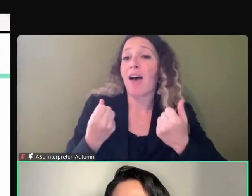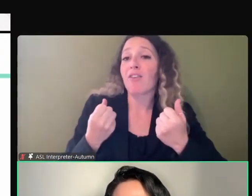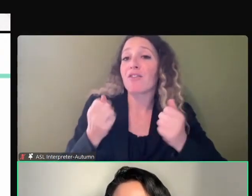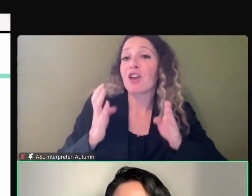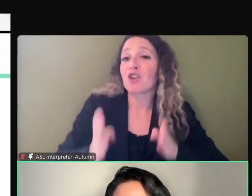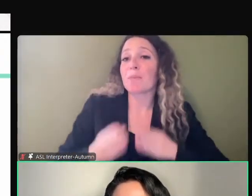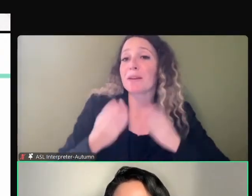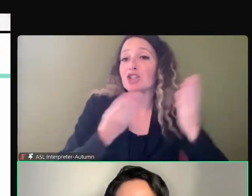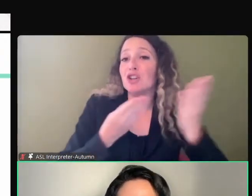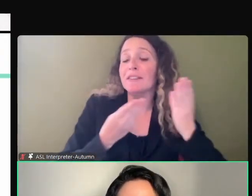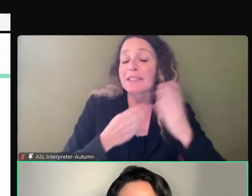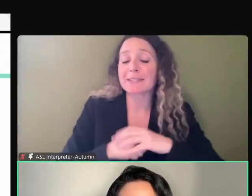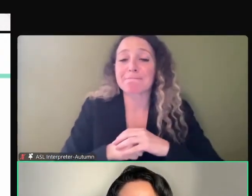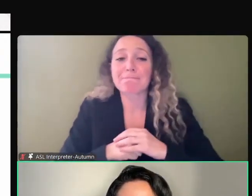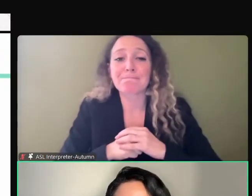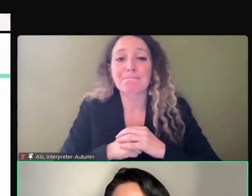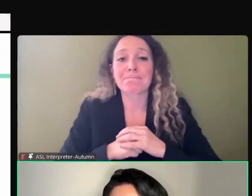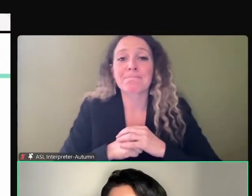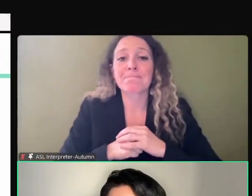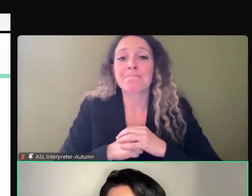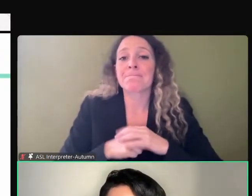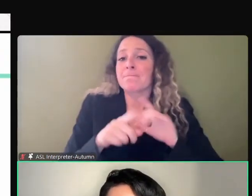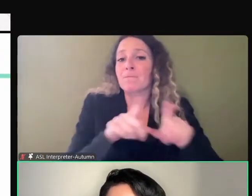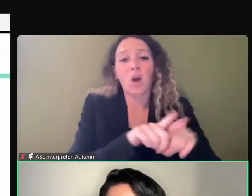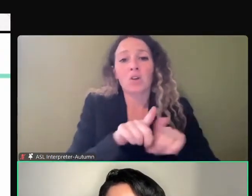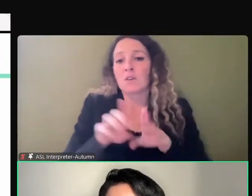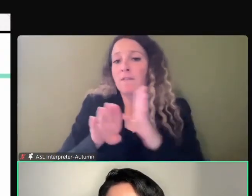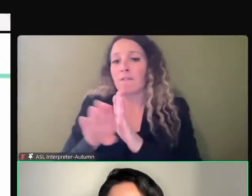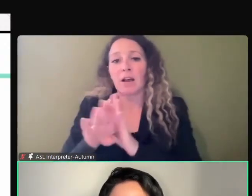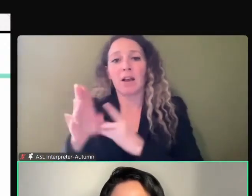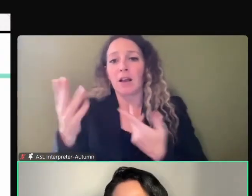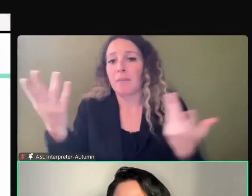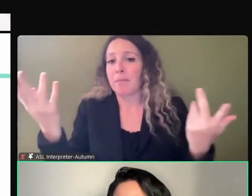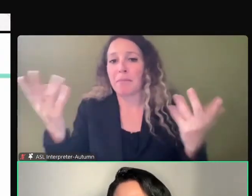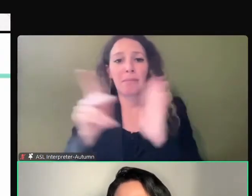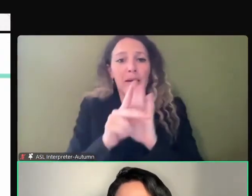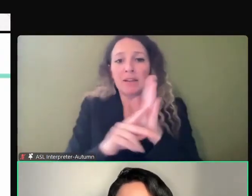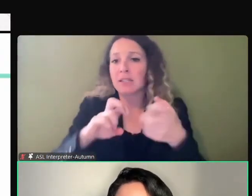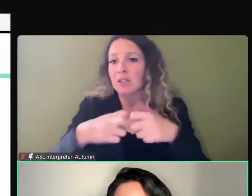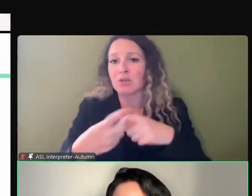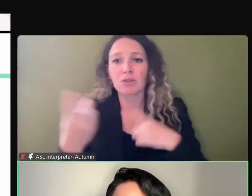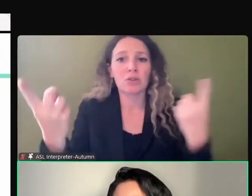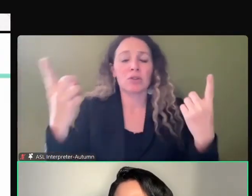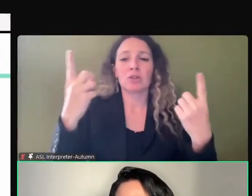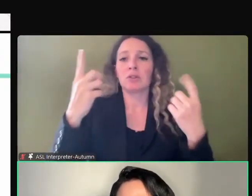with senior leadership on global health policy issues like drug pricing, health security.